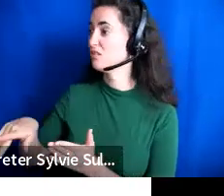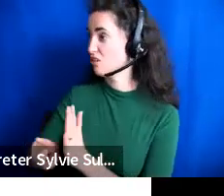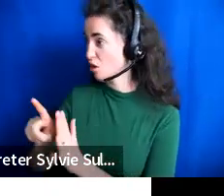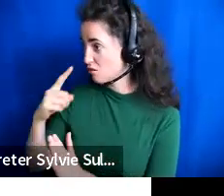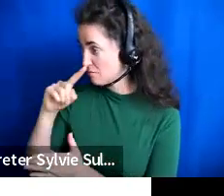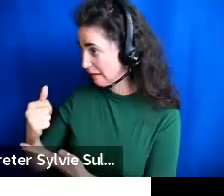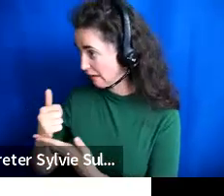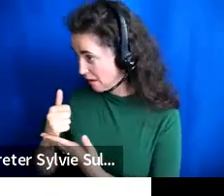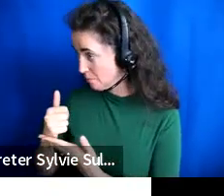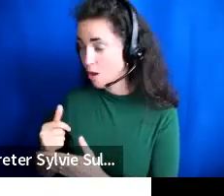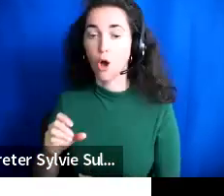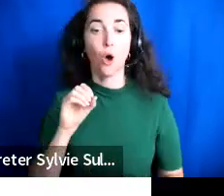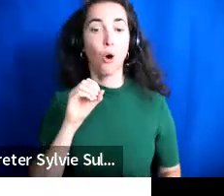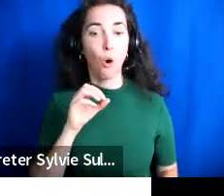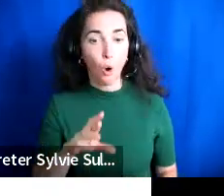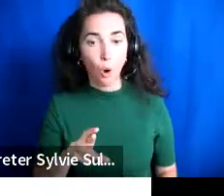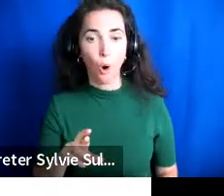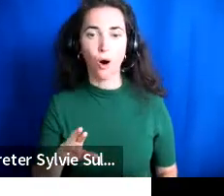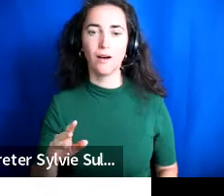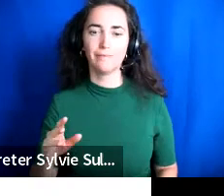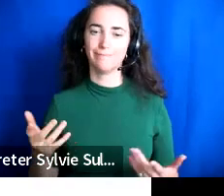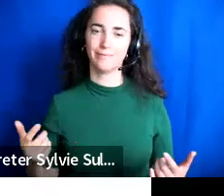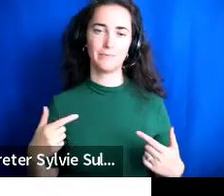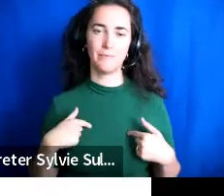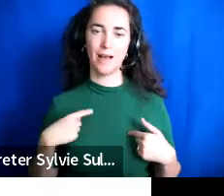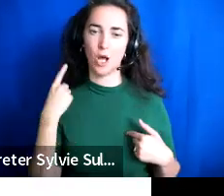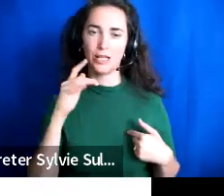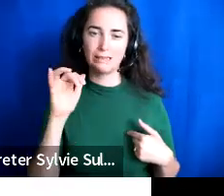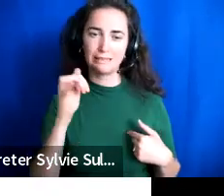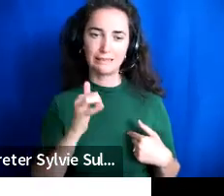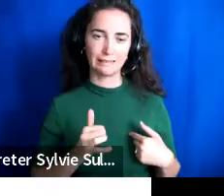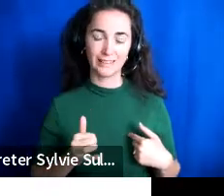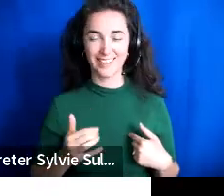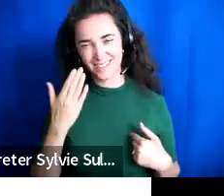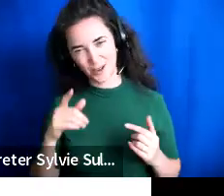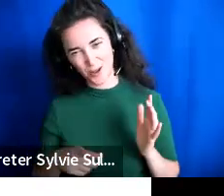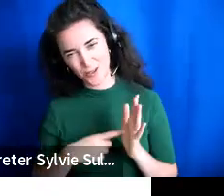Subject myself. A ridicule, and Stevens can sometimes be very insensitive.